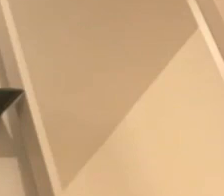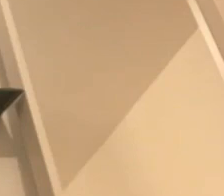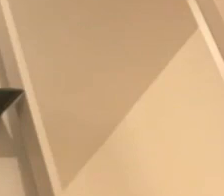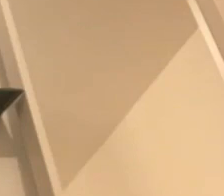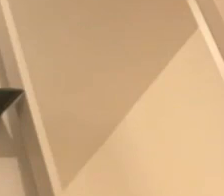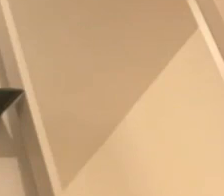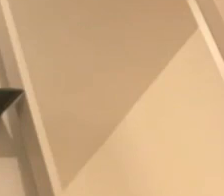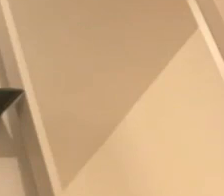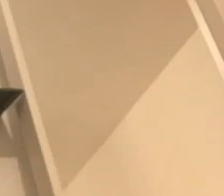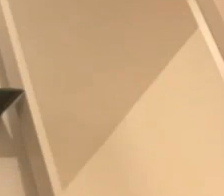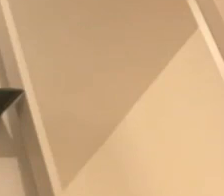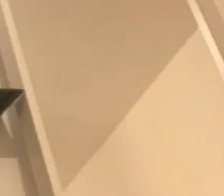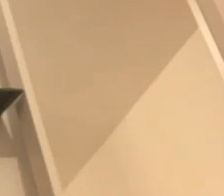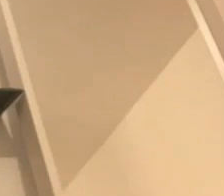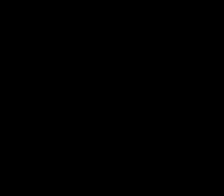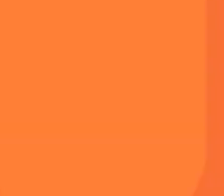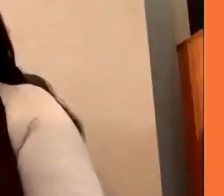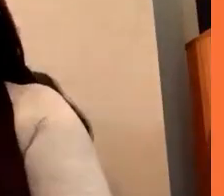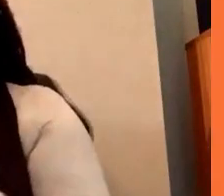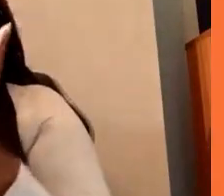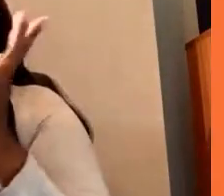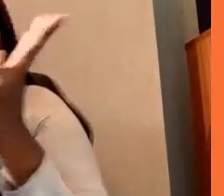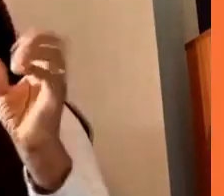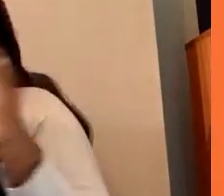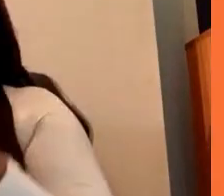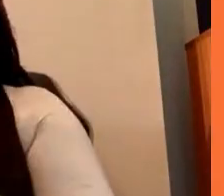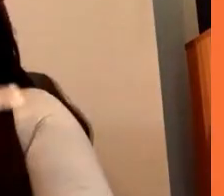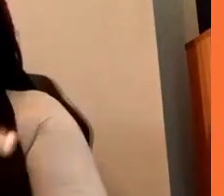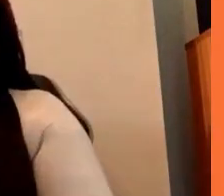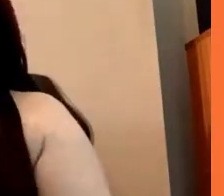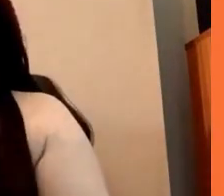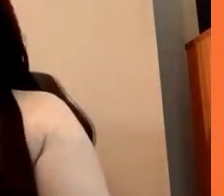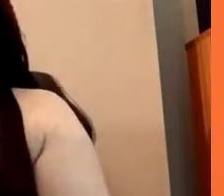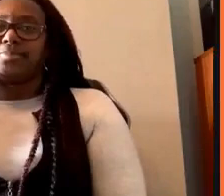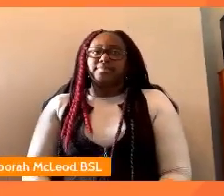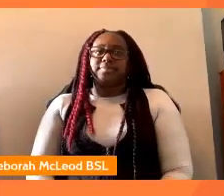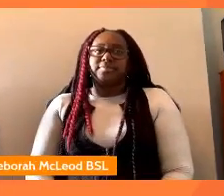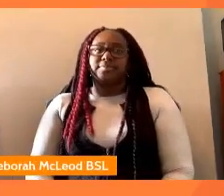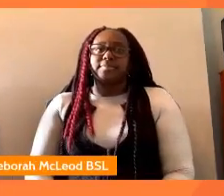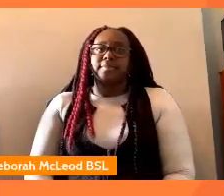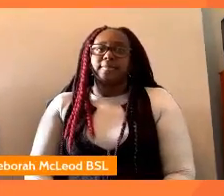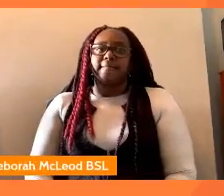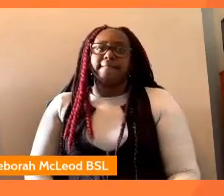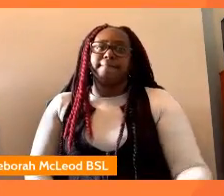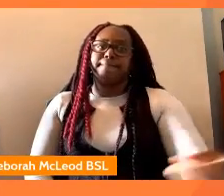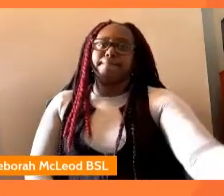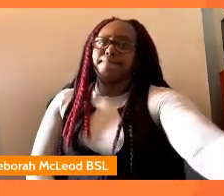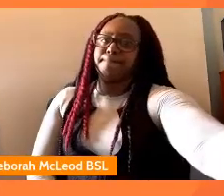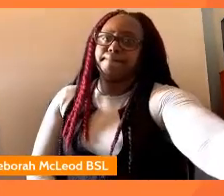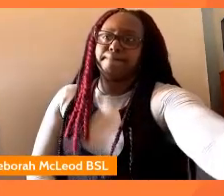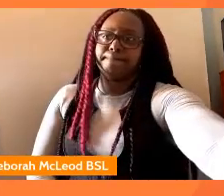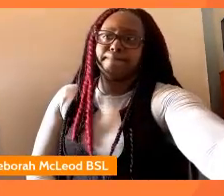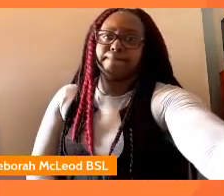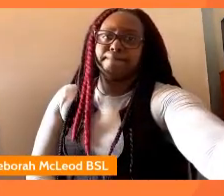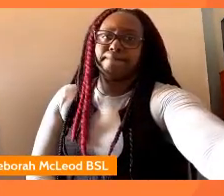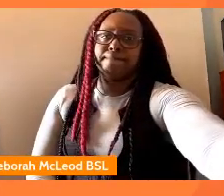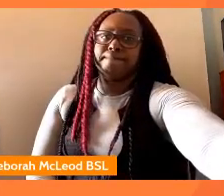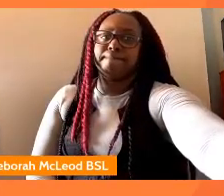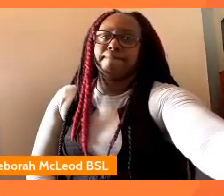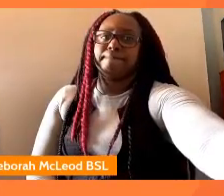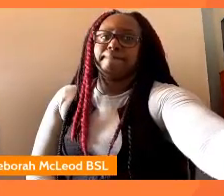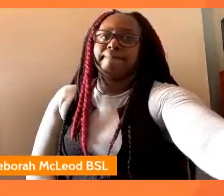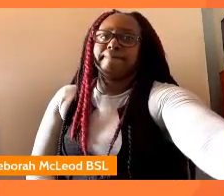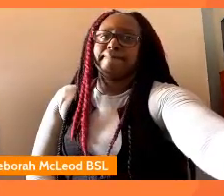Thanks all and back over to you, Rob.